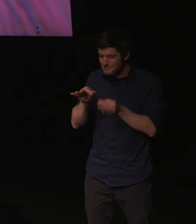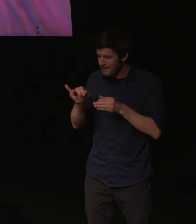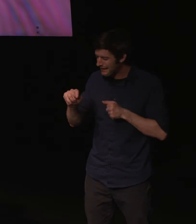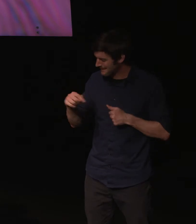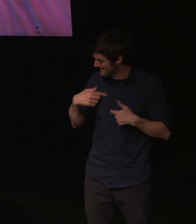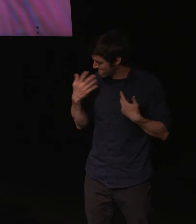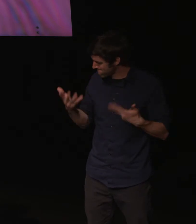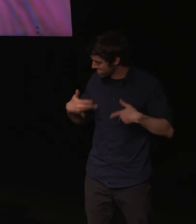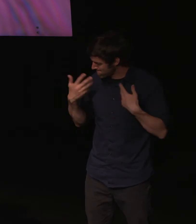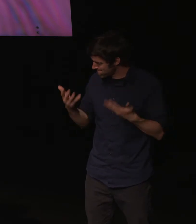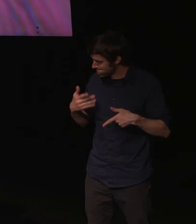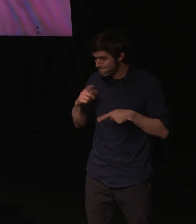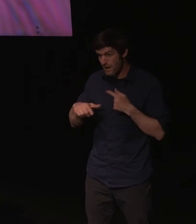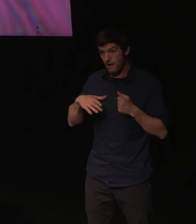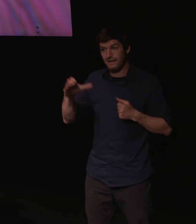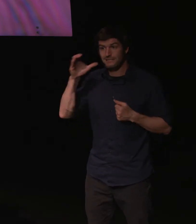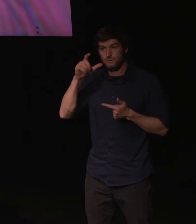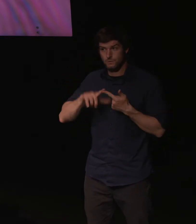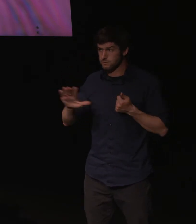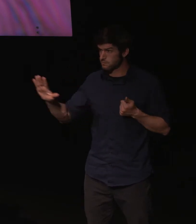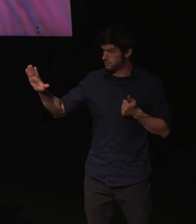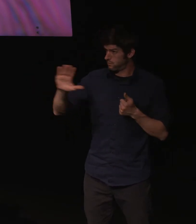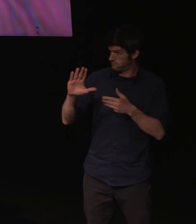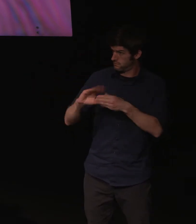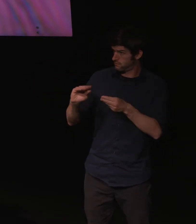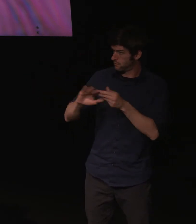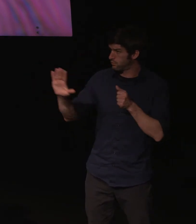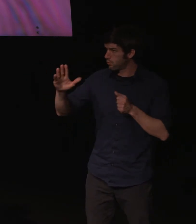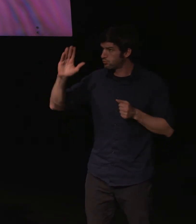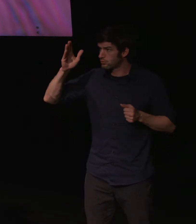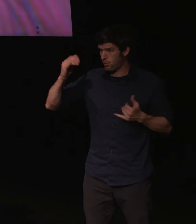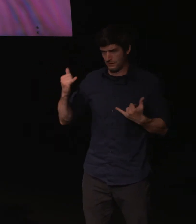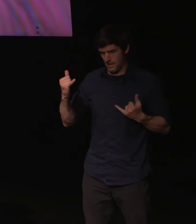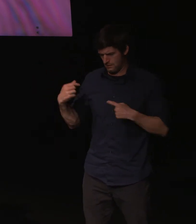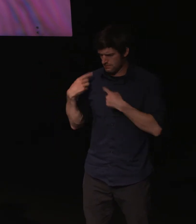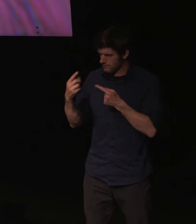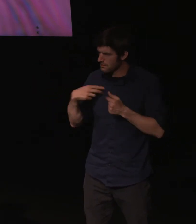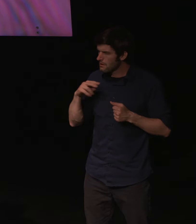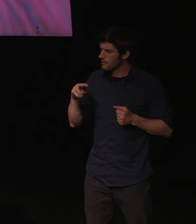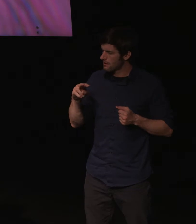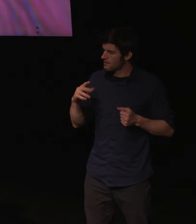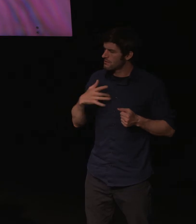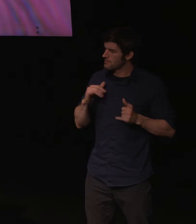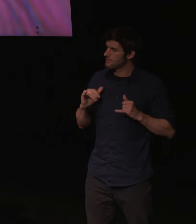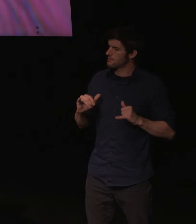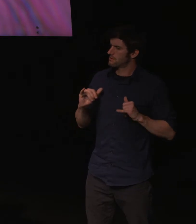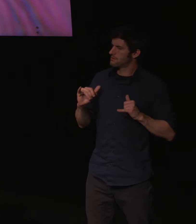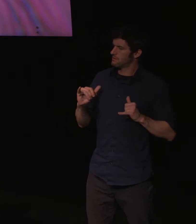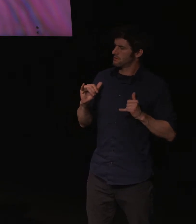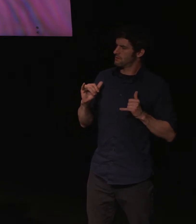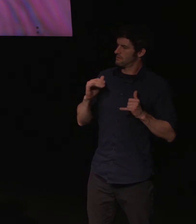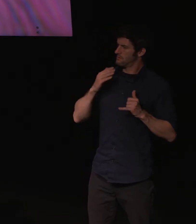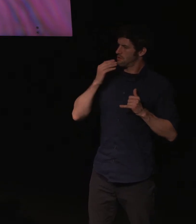that really opened up why. I'm... As you probably noticed, I'm speaking a little off the cuff. I had something so prepared.